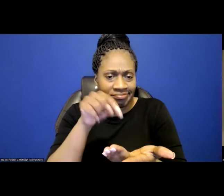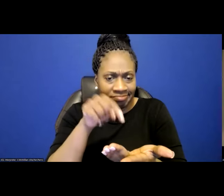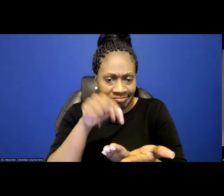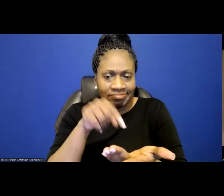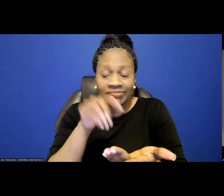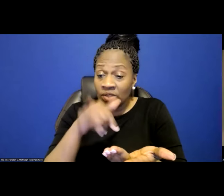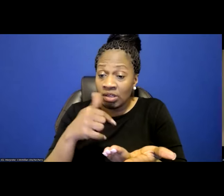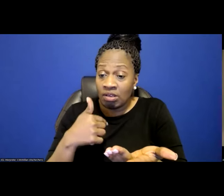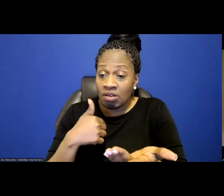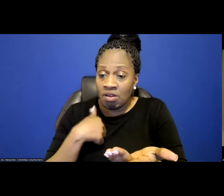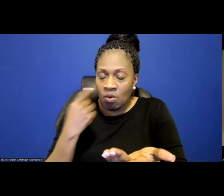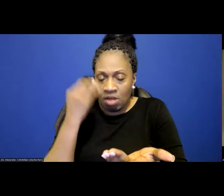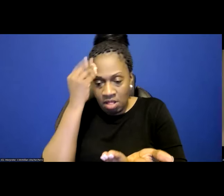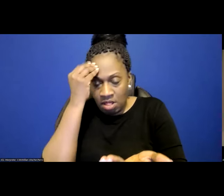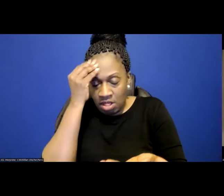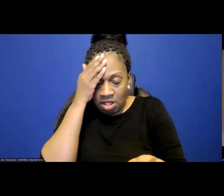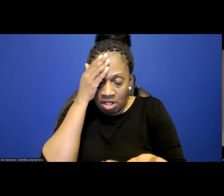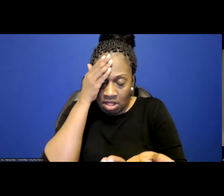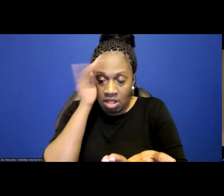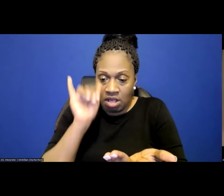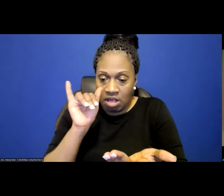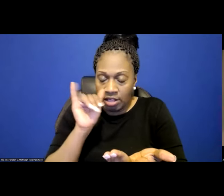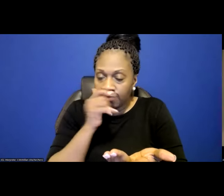that we talk about disability,